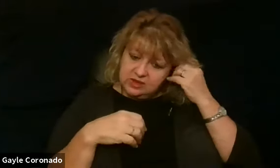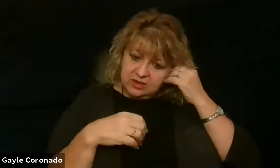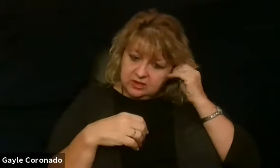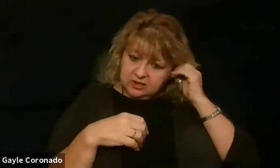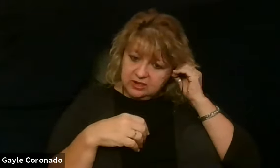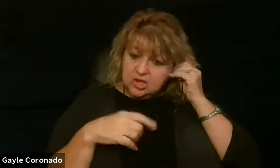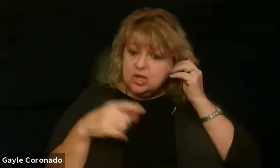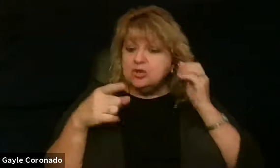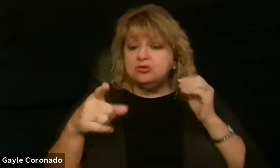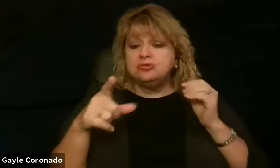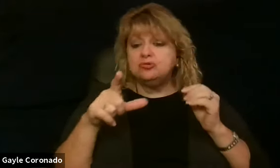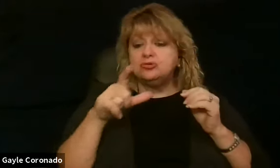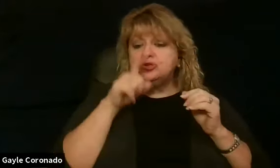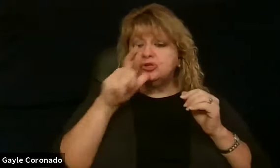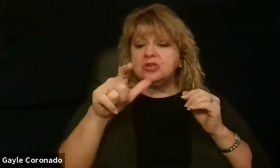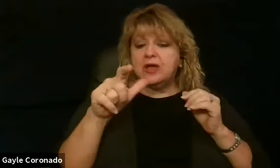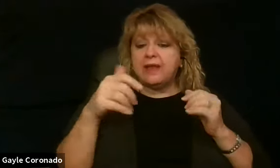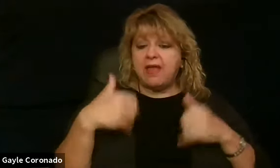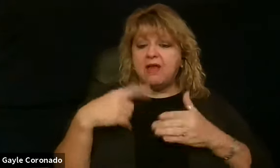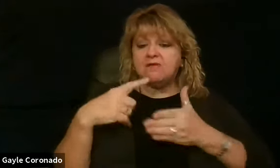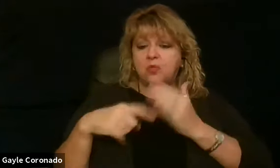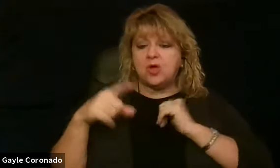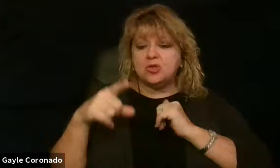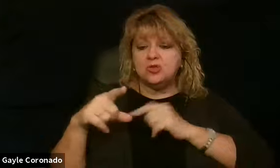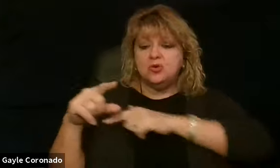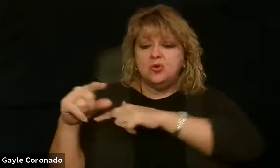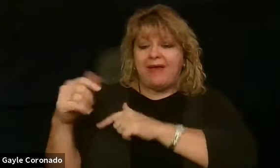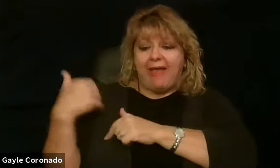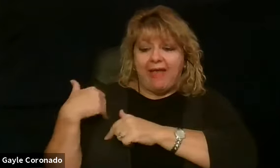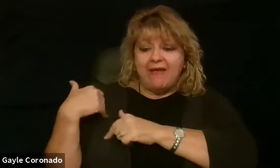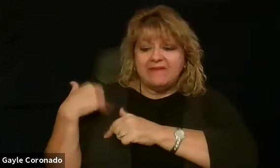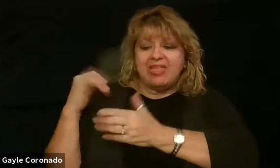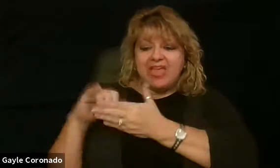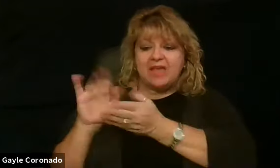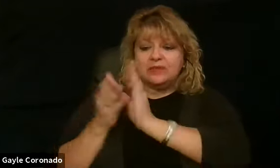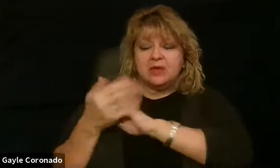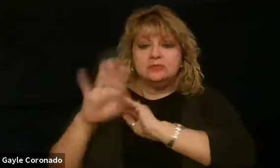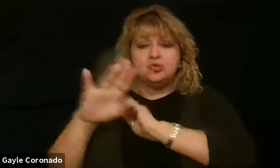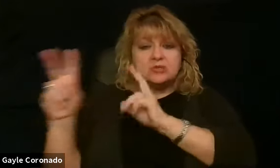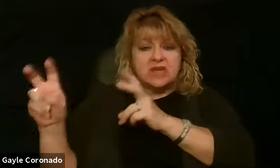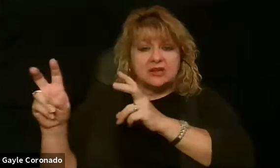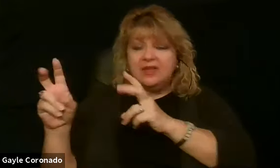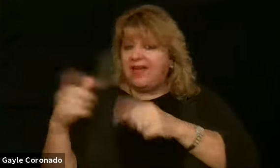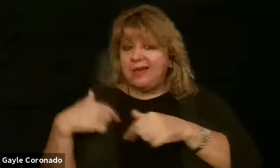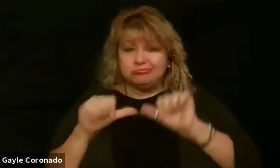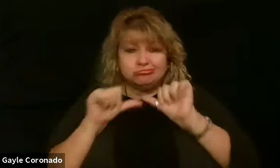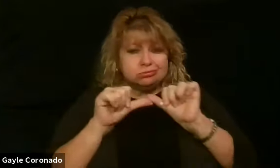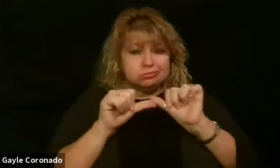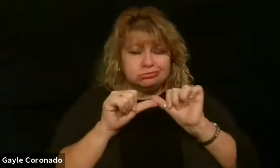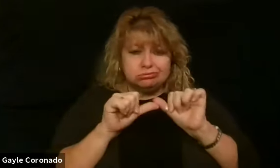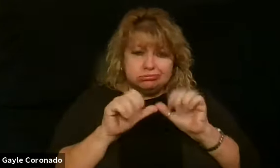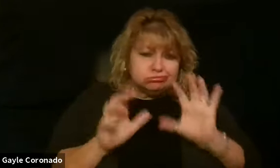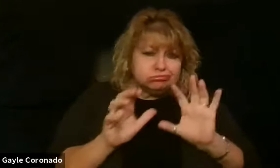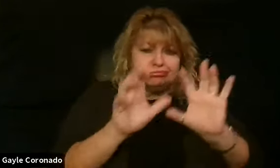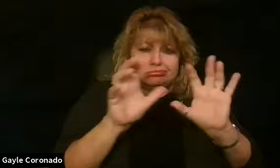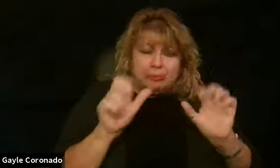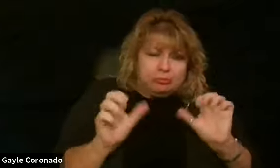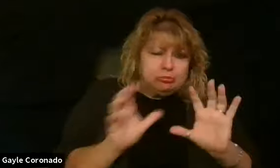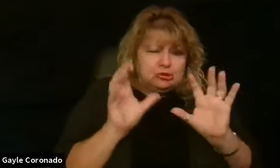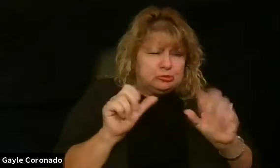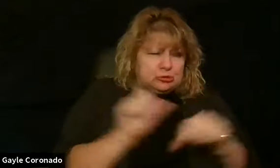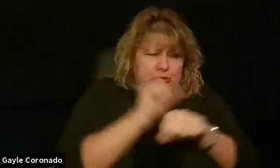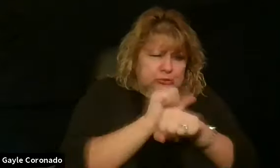So, by I have always learned to push forward pose pose. No matter what, keep pushing his private.